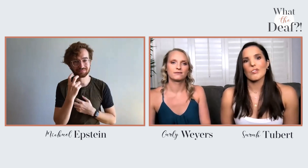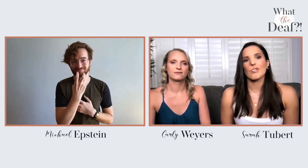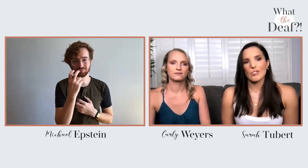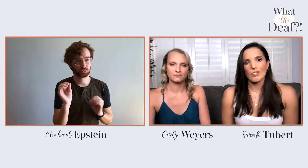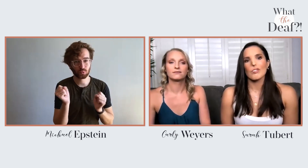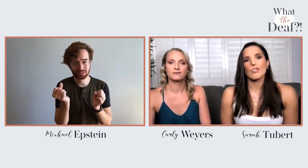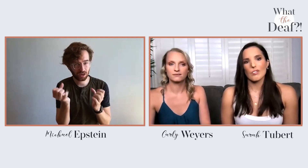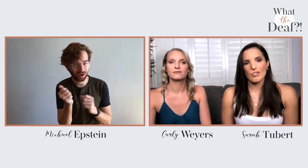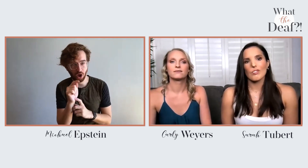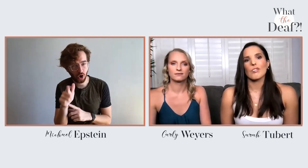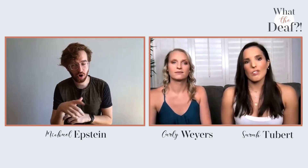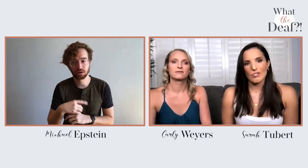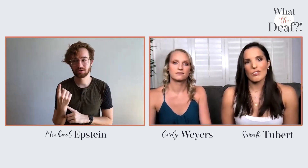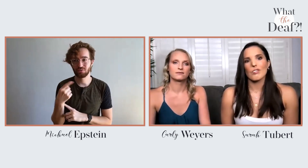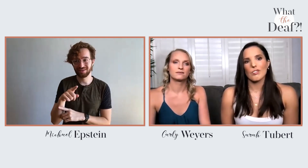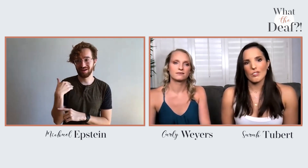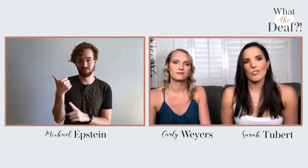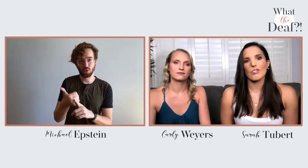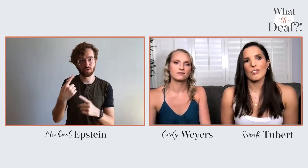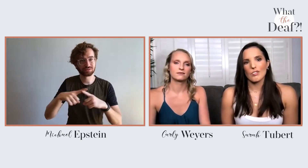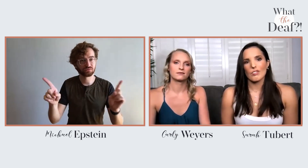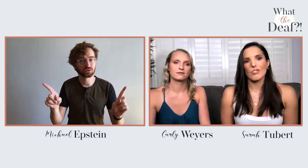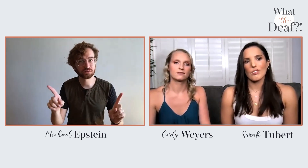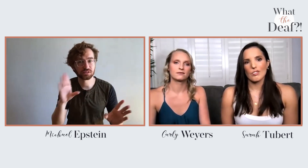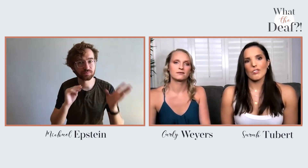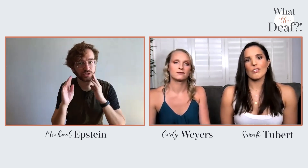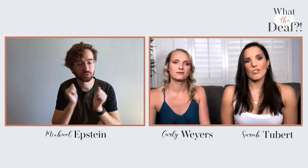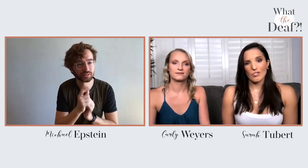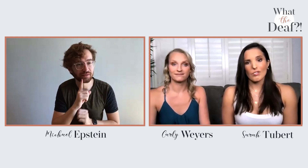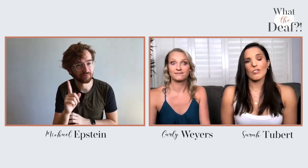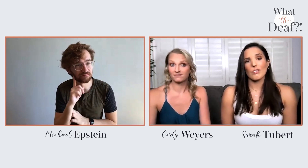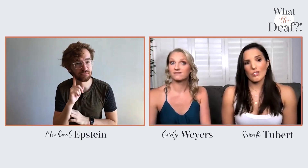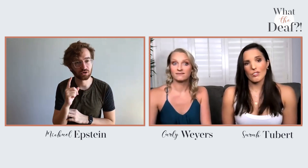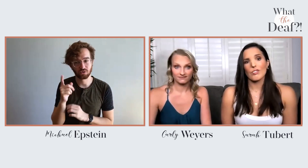who did not use sign language at all to communicate. They have their own set of different experiences being deaf.